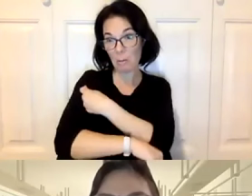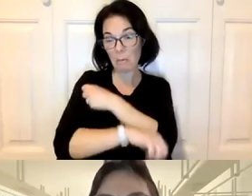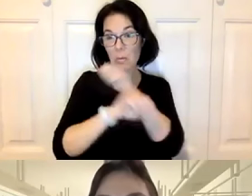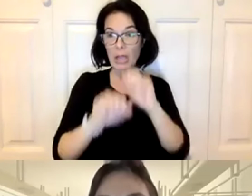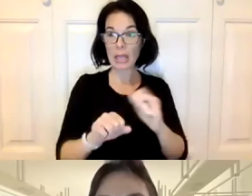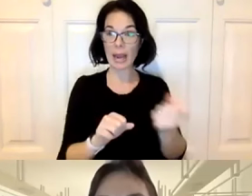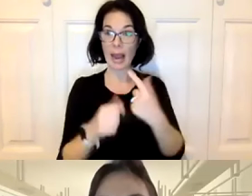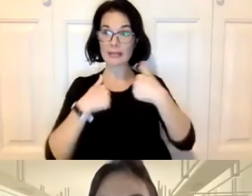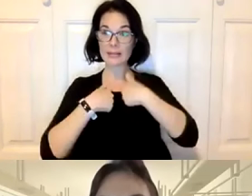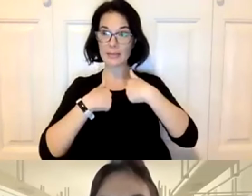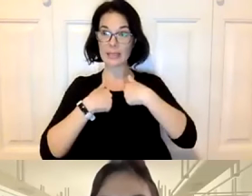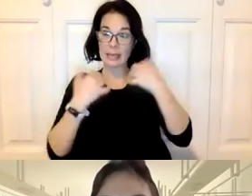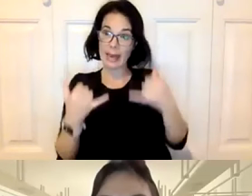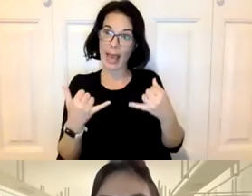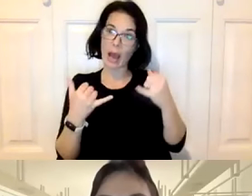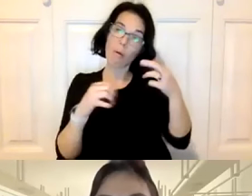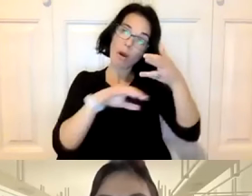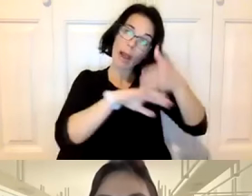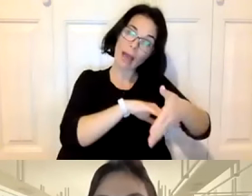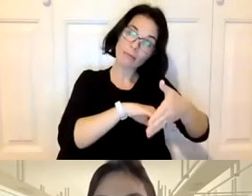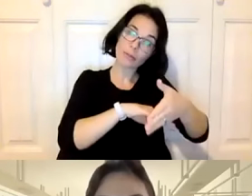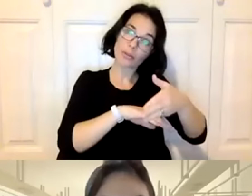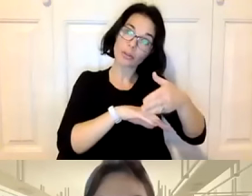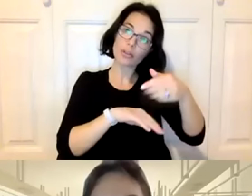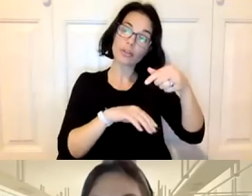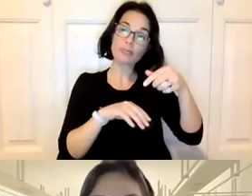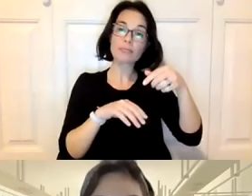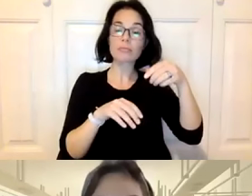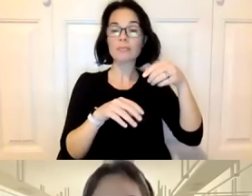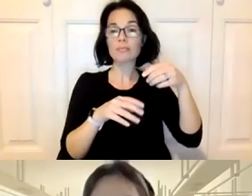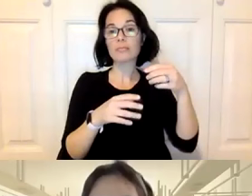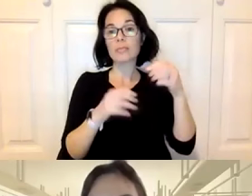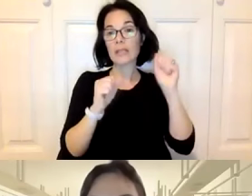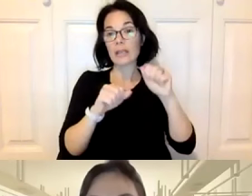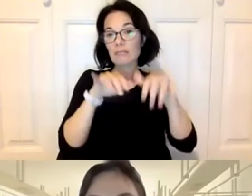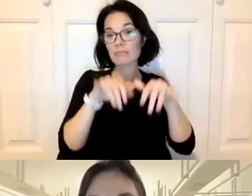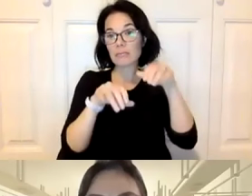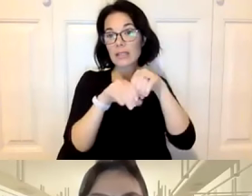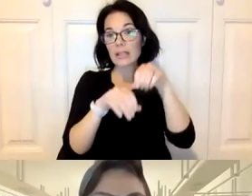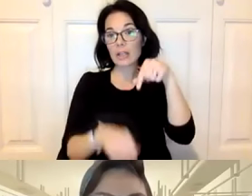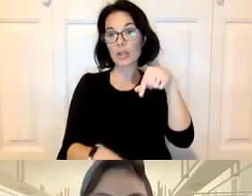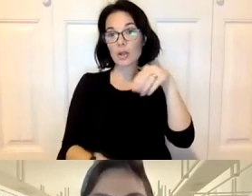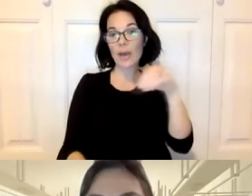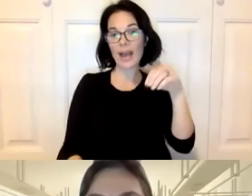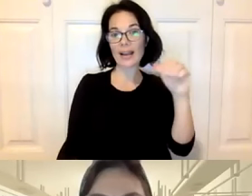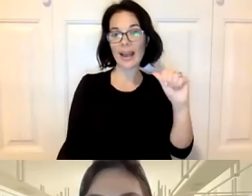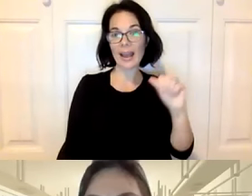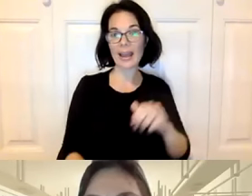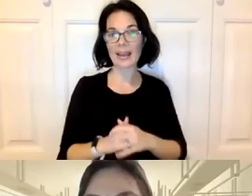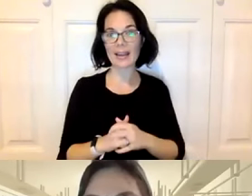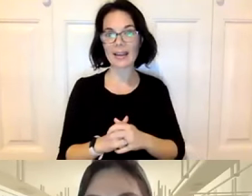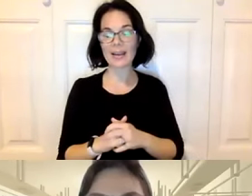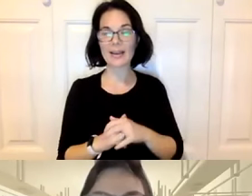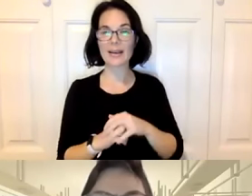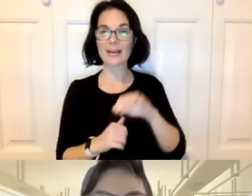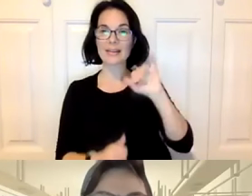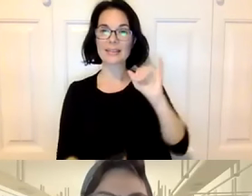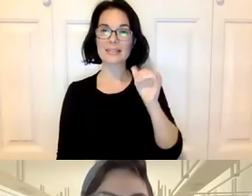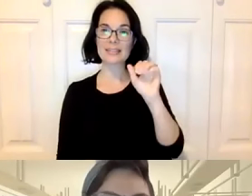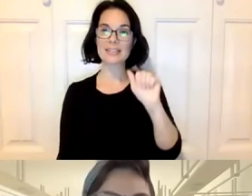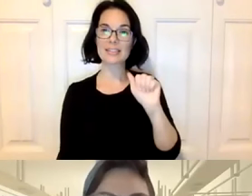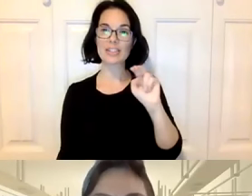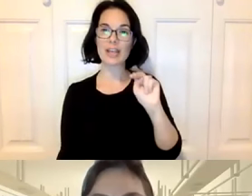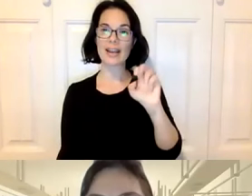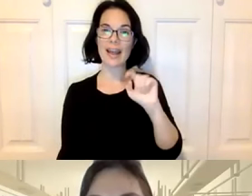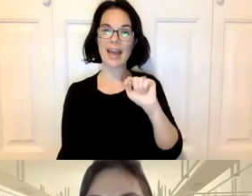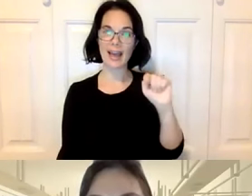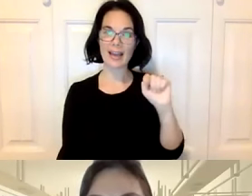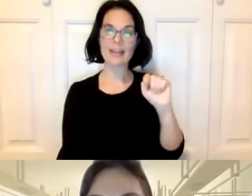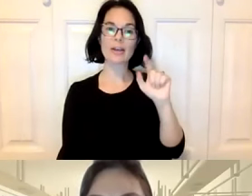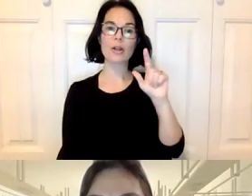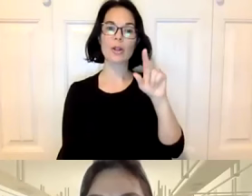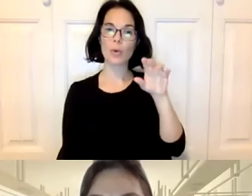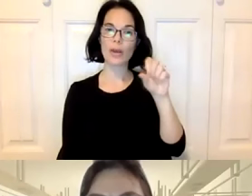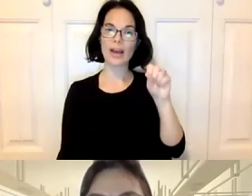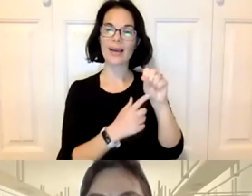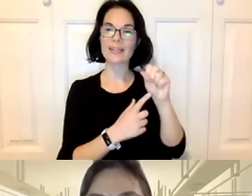Okay, I am Janette Lucas and